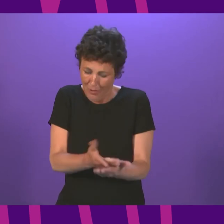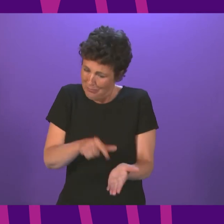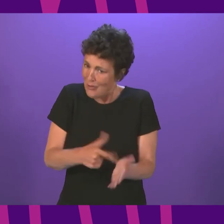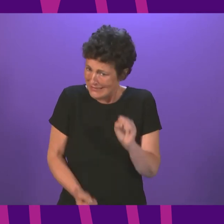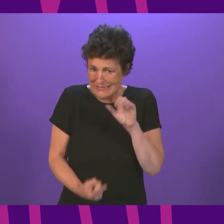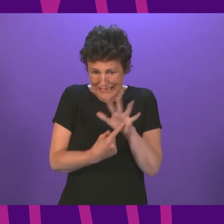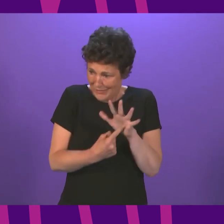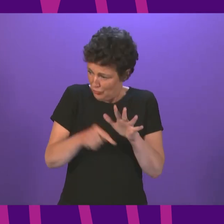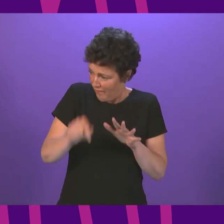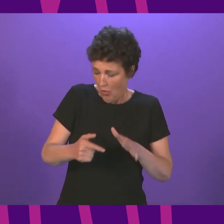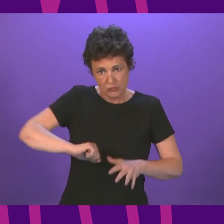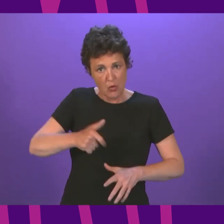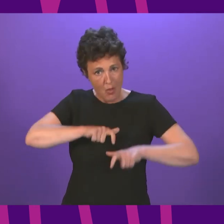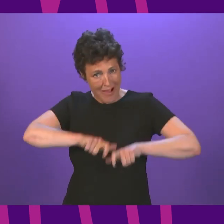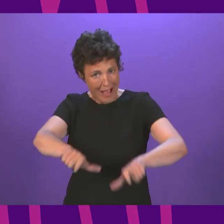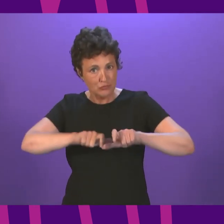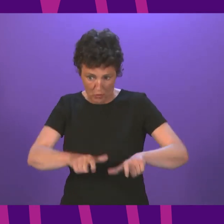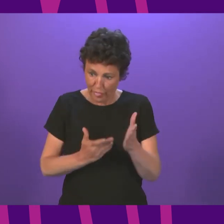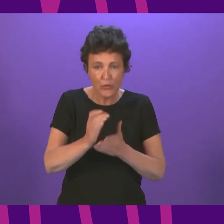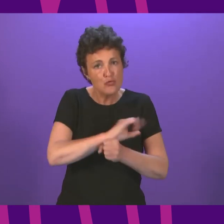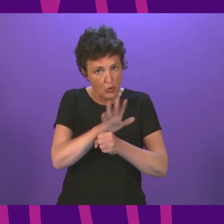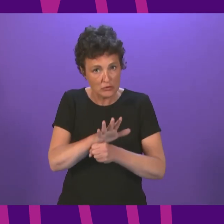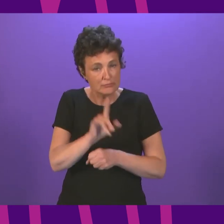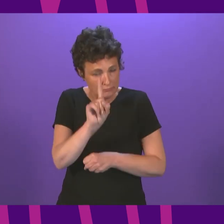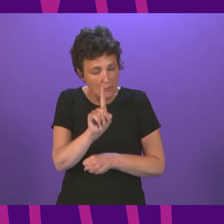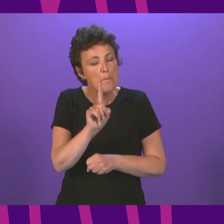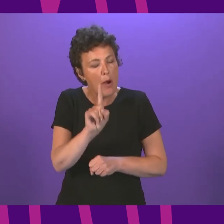I agree whole-heartedly with Pam Duncan-Glancy’s comments yesterday that a provision that instructs